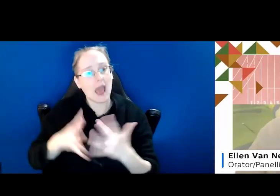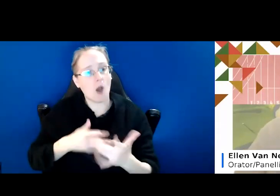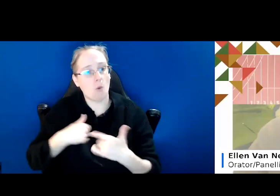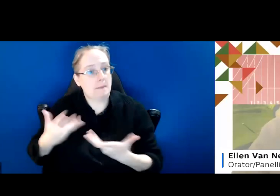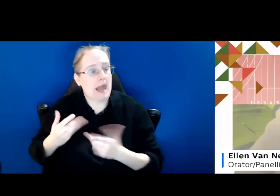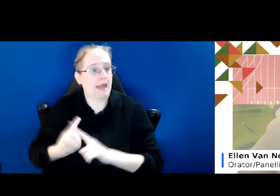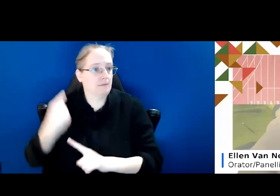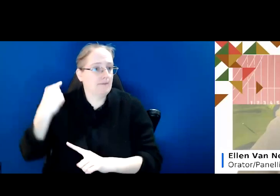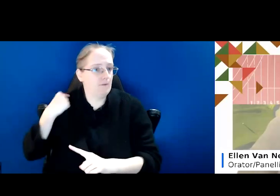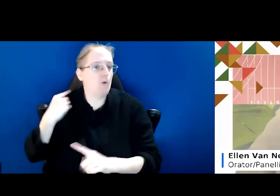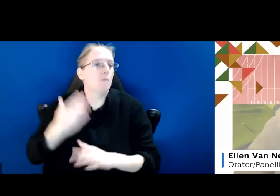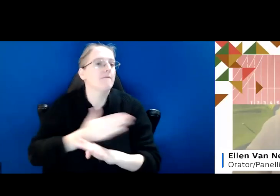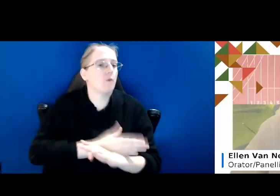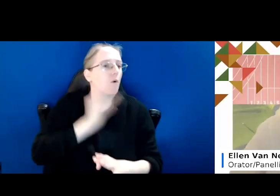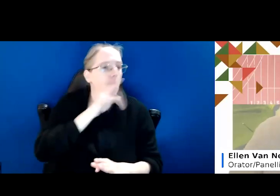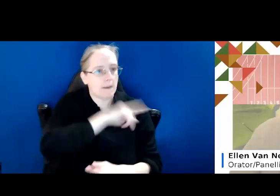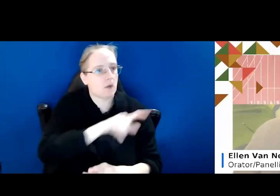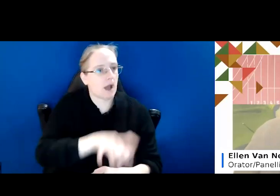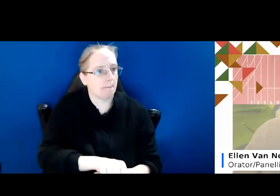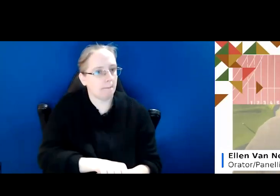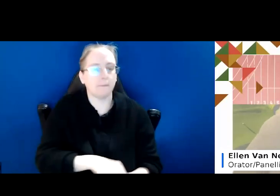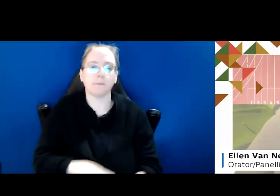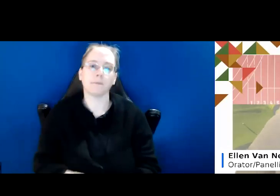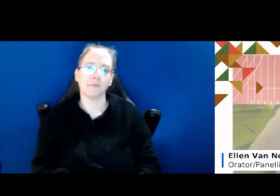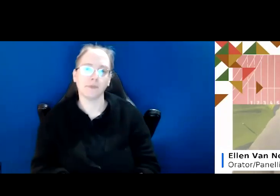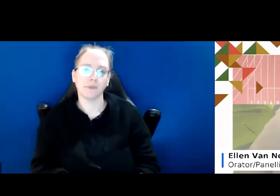assumptions of sport are about conjuring territory